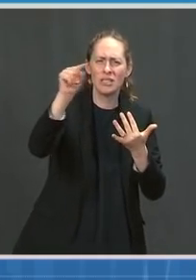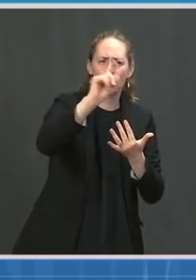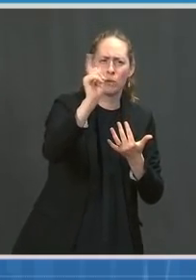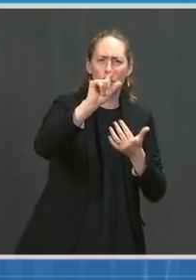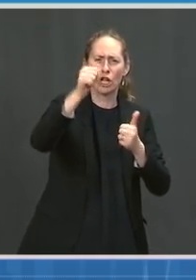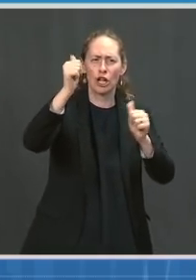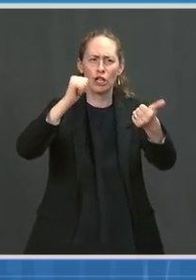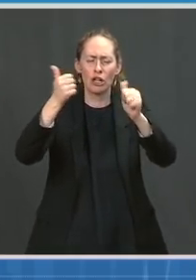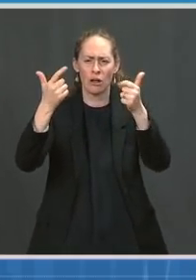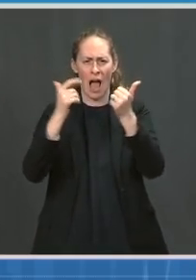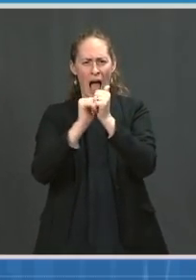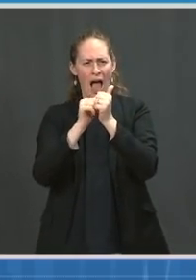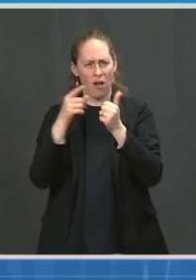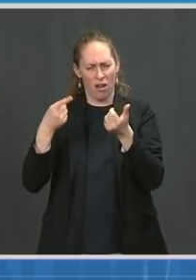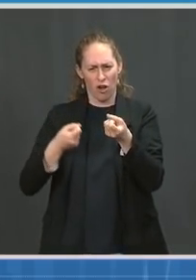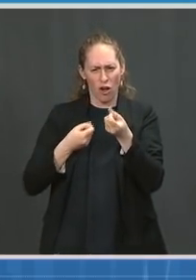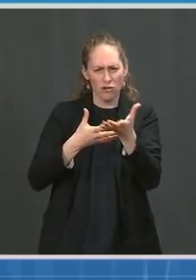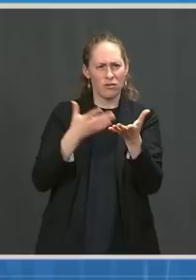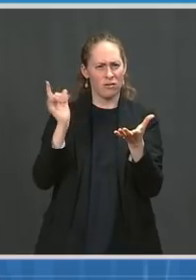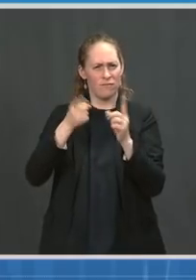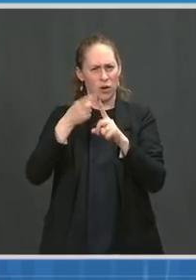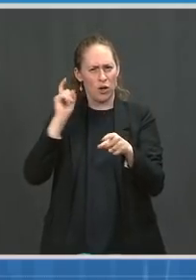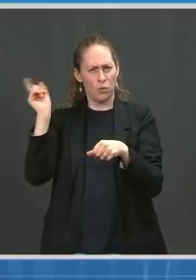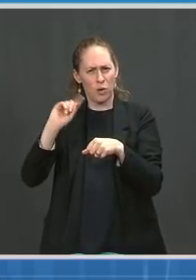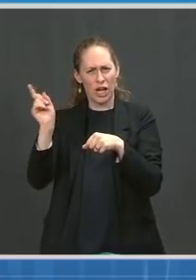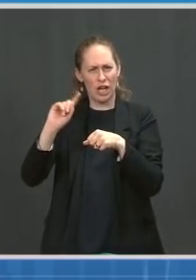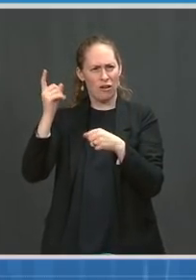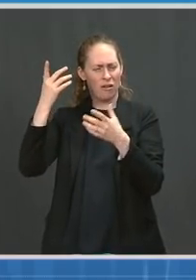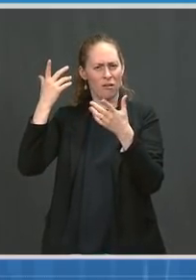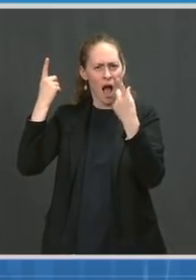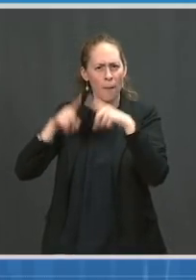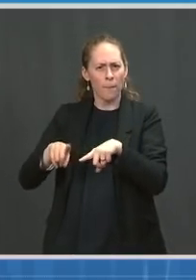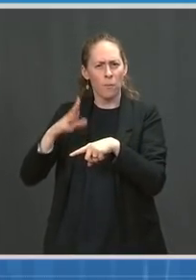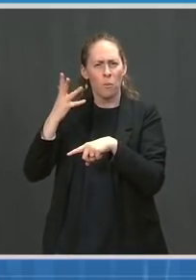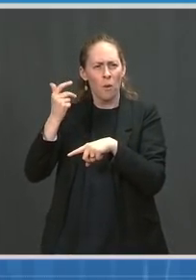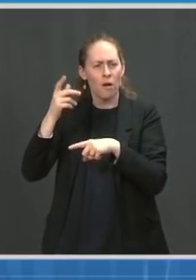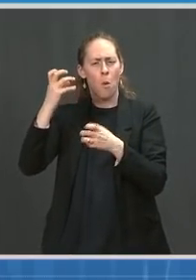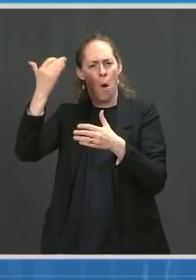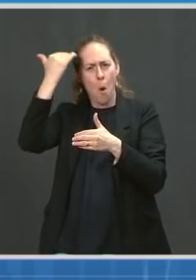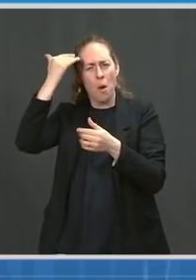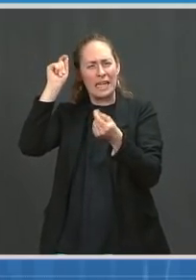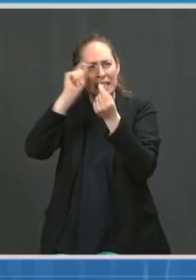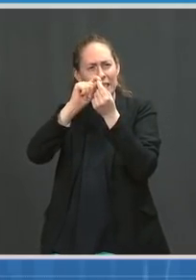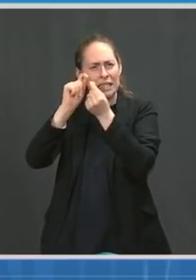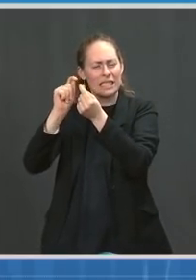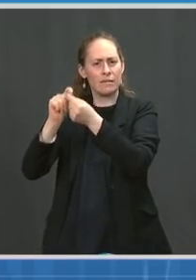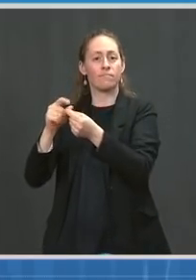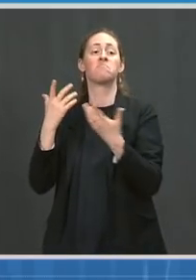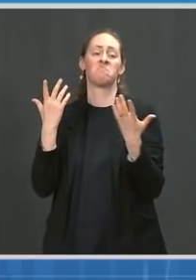between these blood clots and vaccine administration. The decision to pause administration of Johnson &